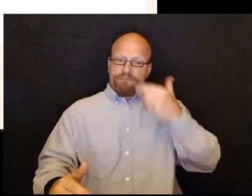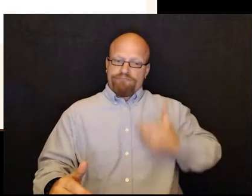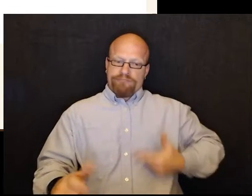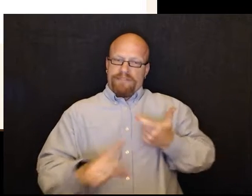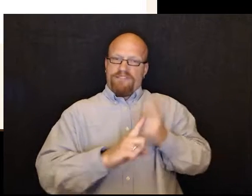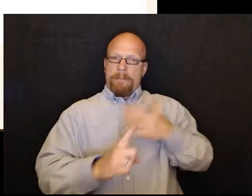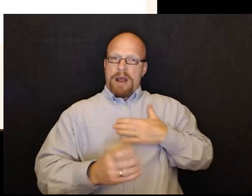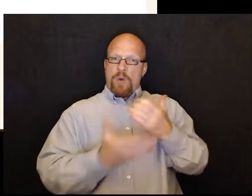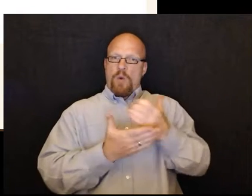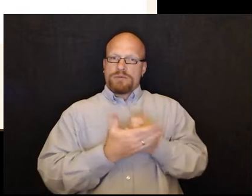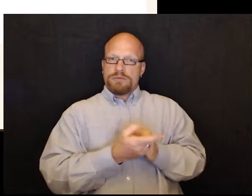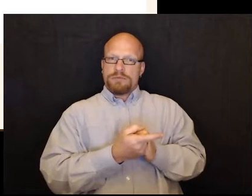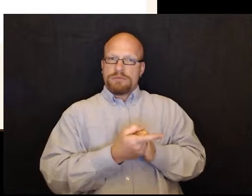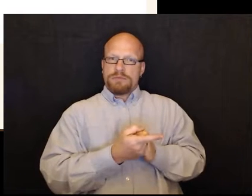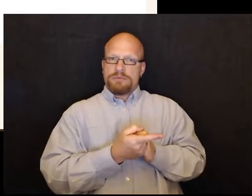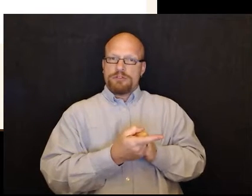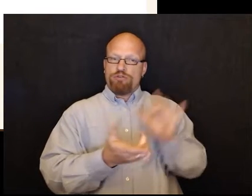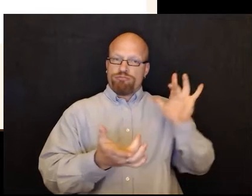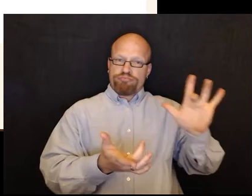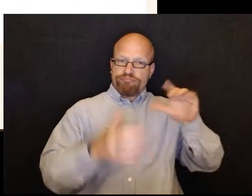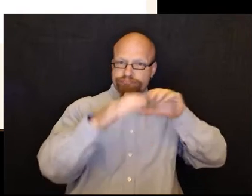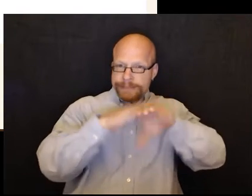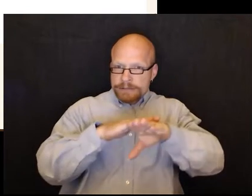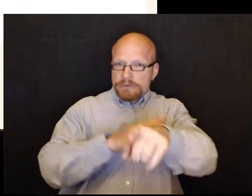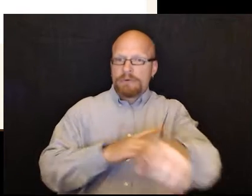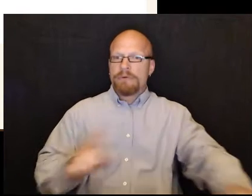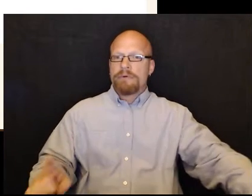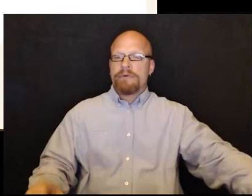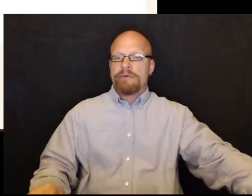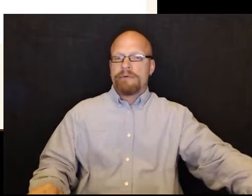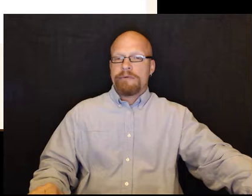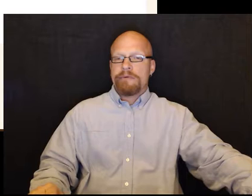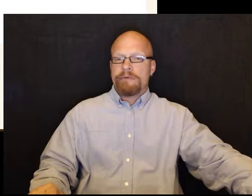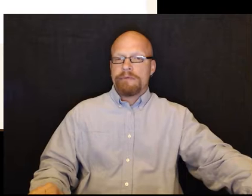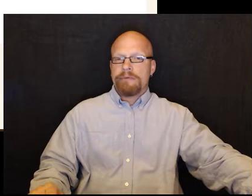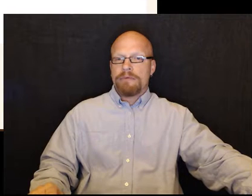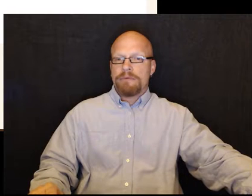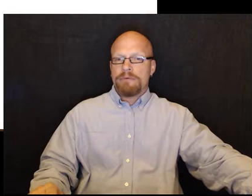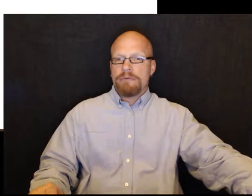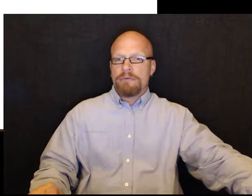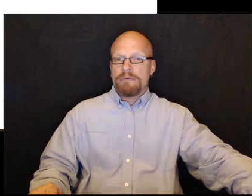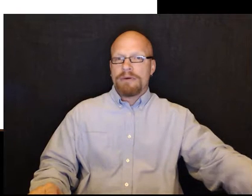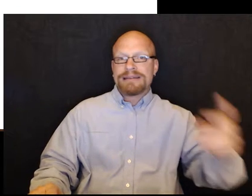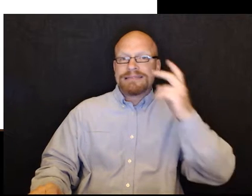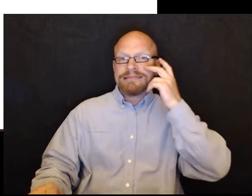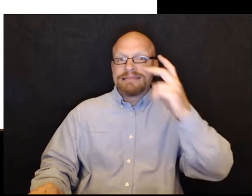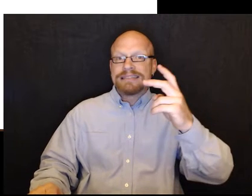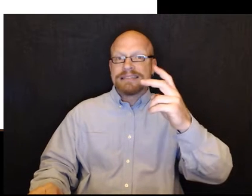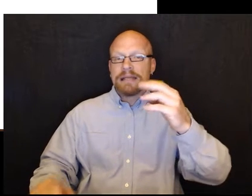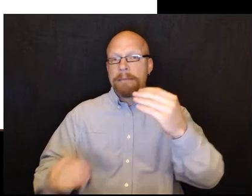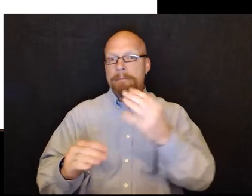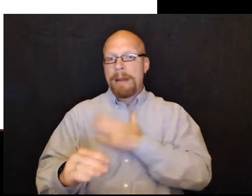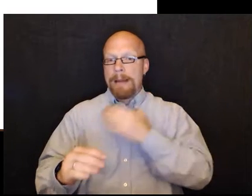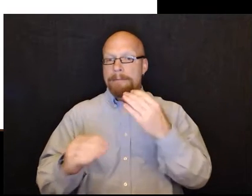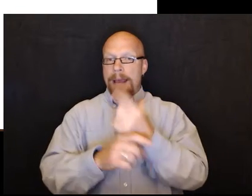I got my access in Pearson link and it knows that I'm a student and now